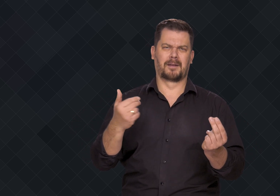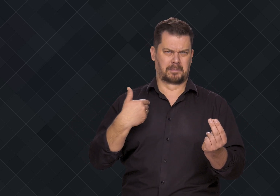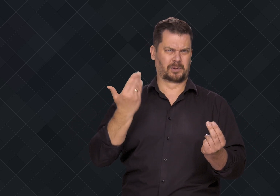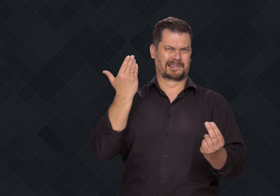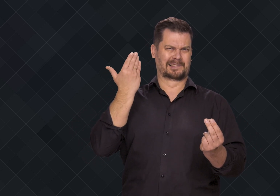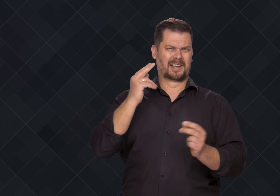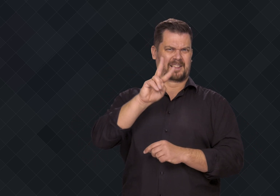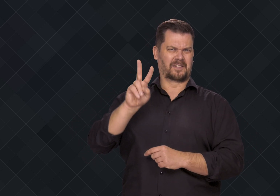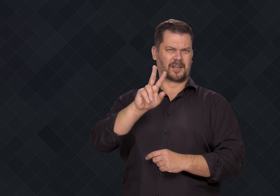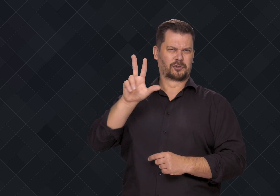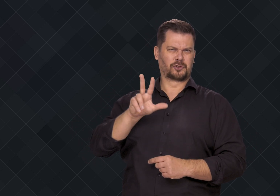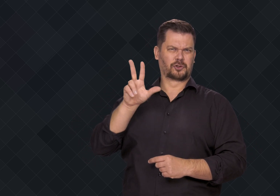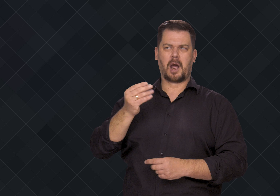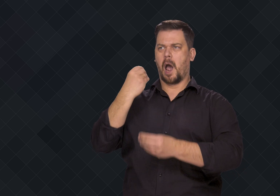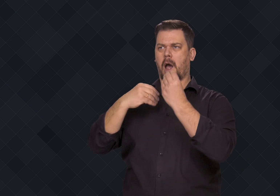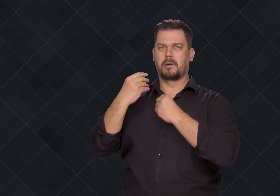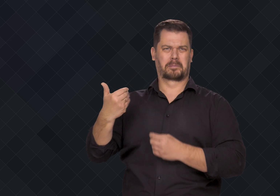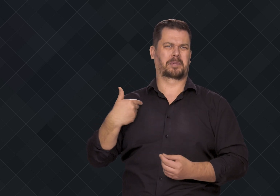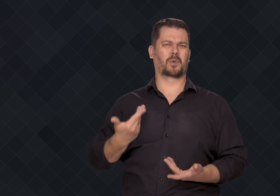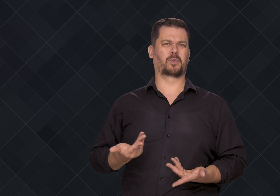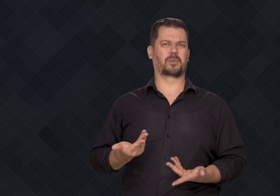because you ate 2-3 hours ago.